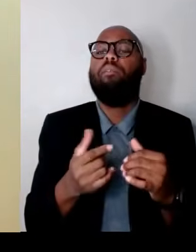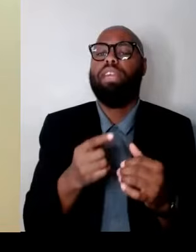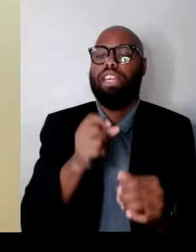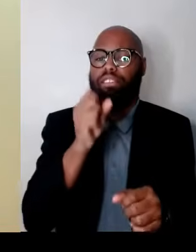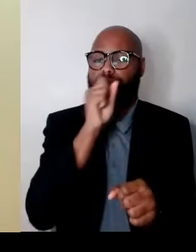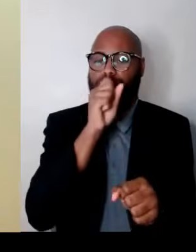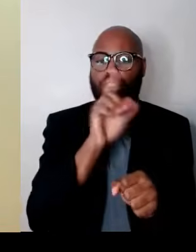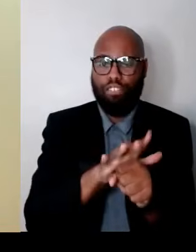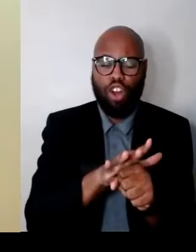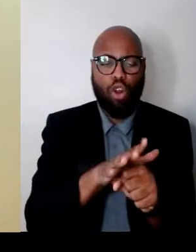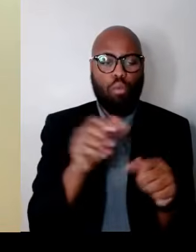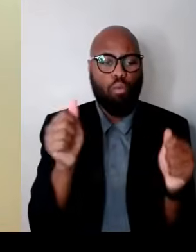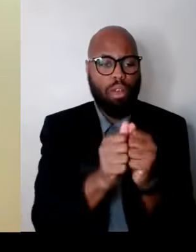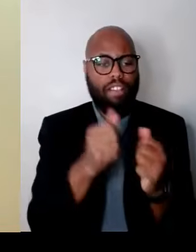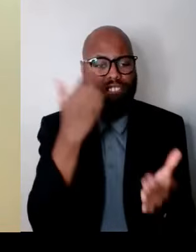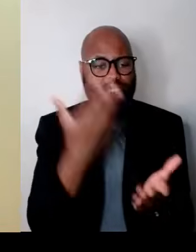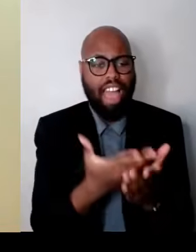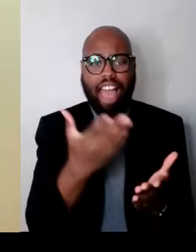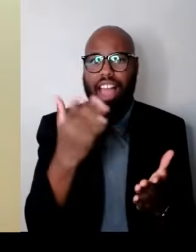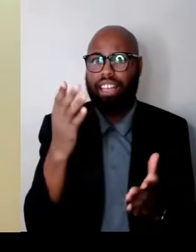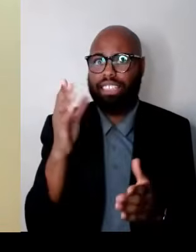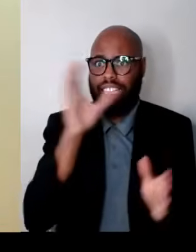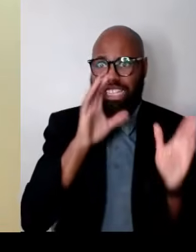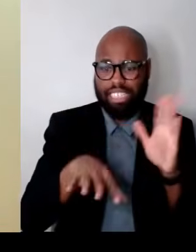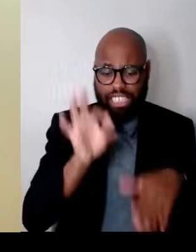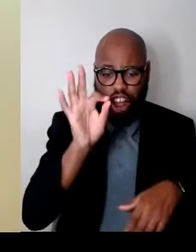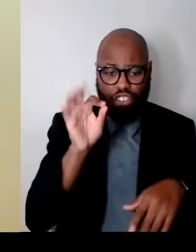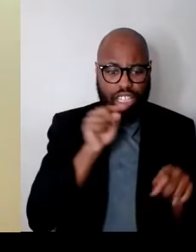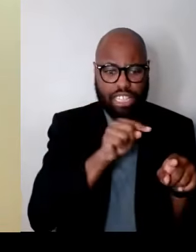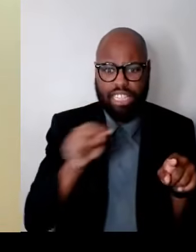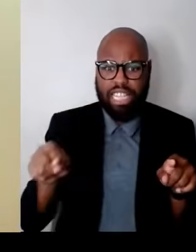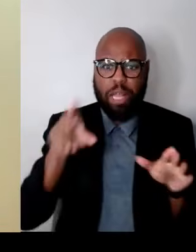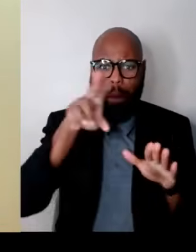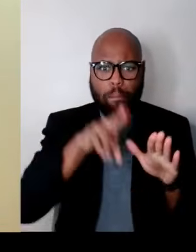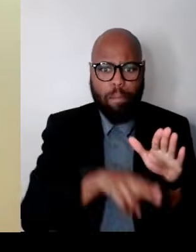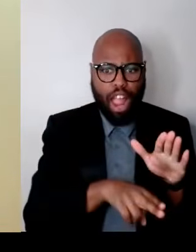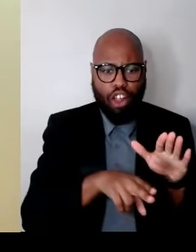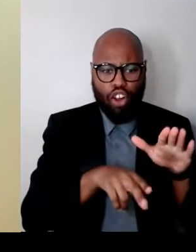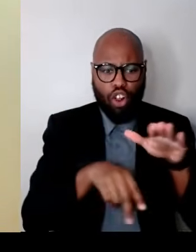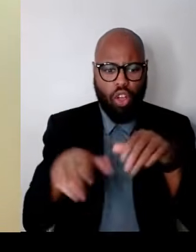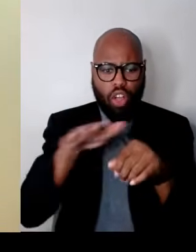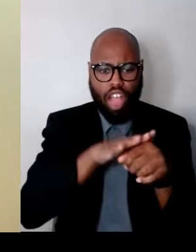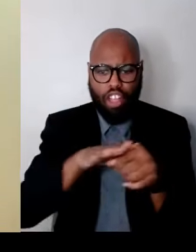and discoveries like these burial sites. We've been impacted by